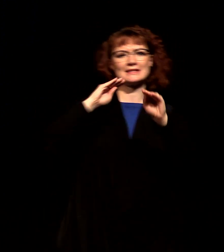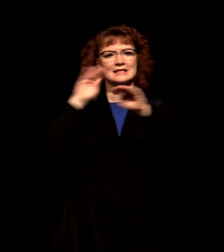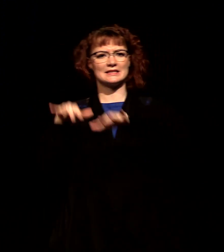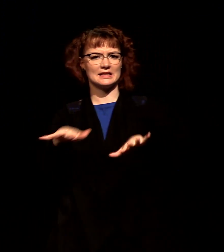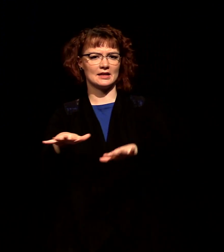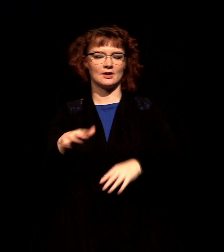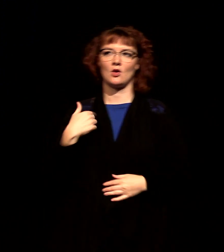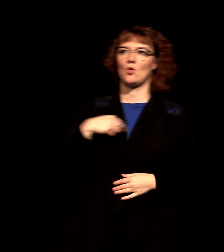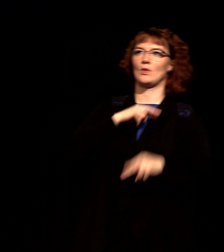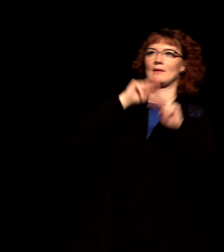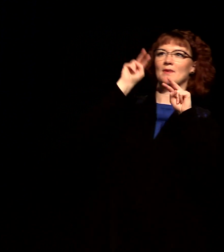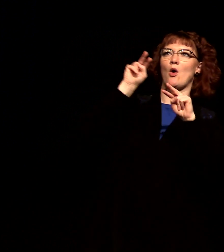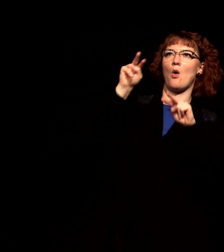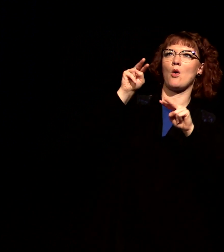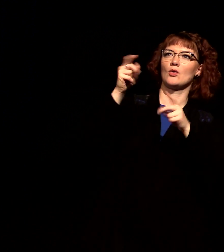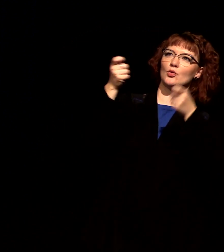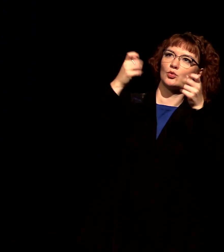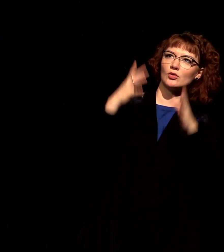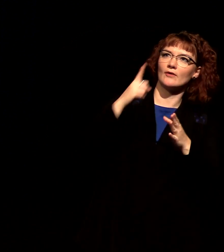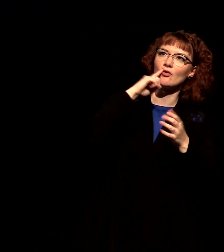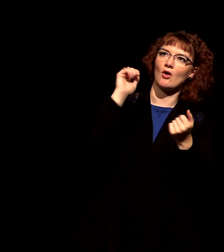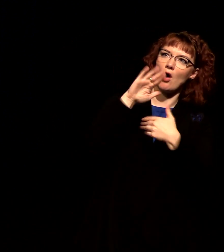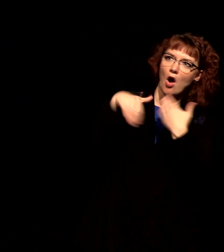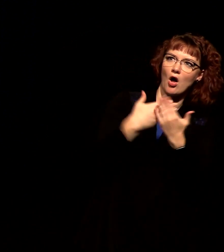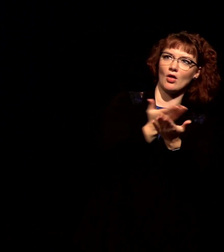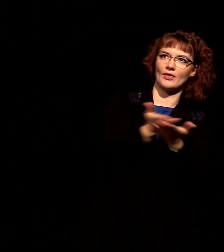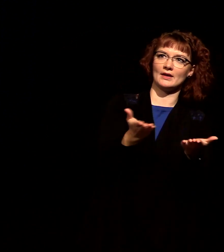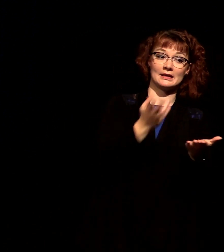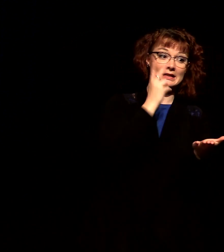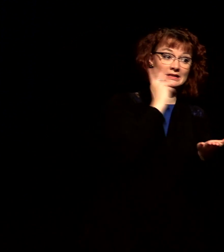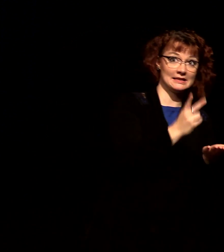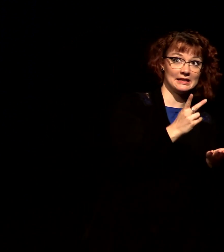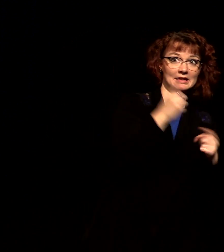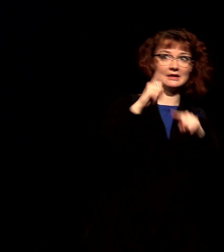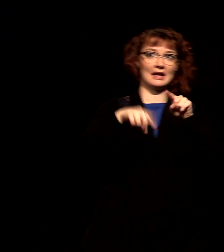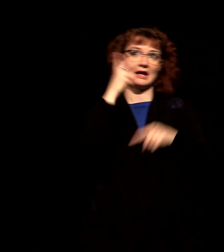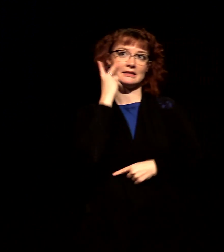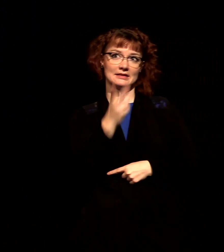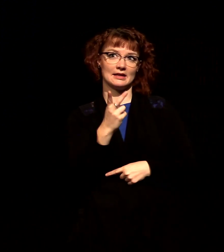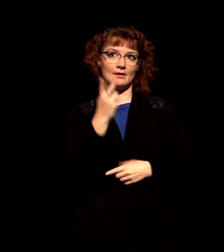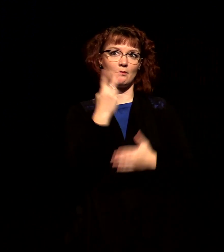we behold the Ruler of all things seen and unseen. We are